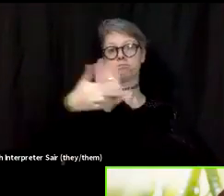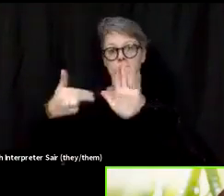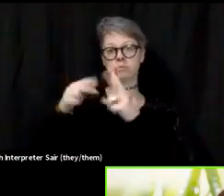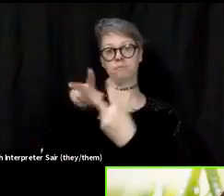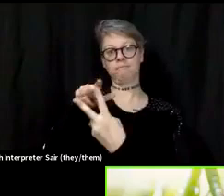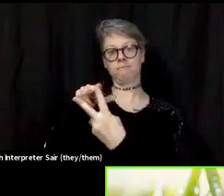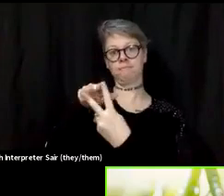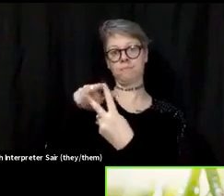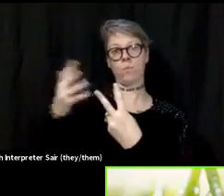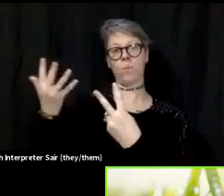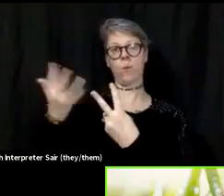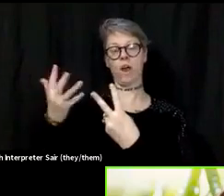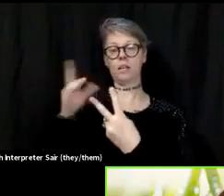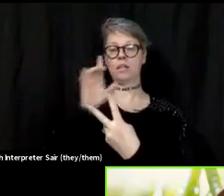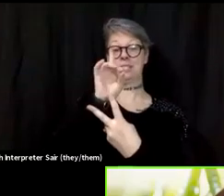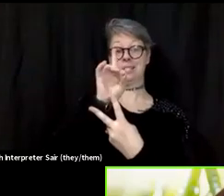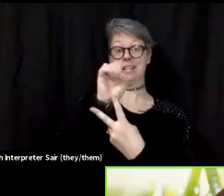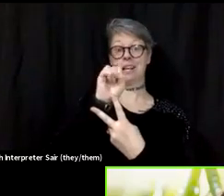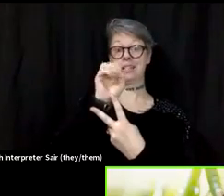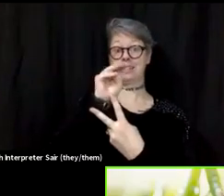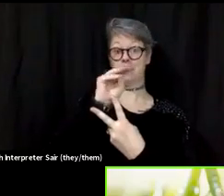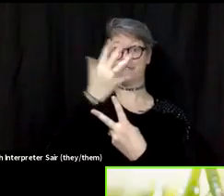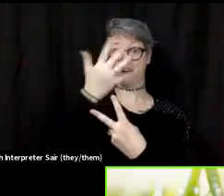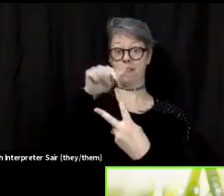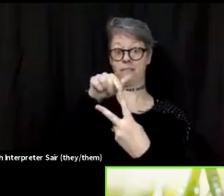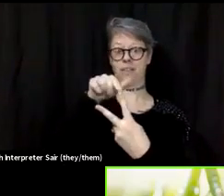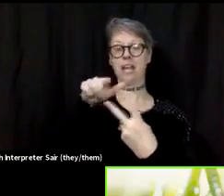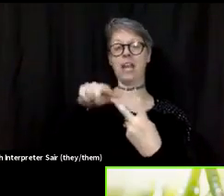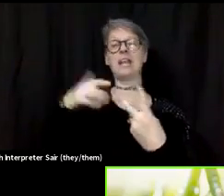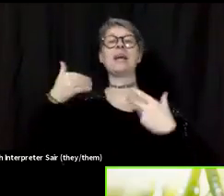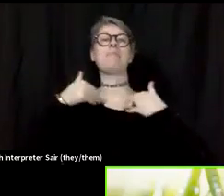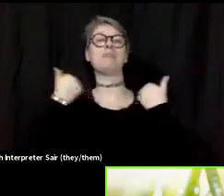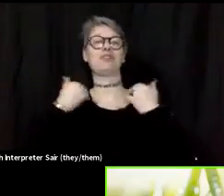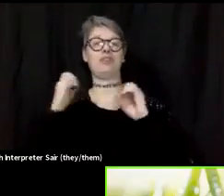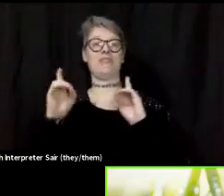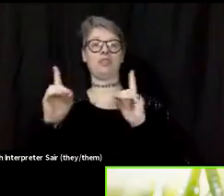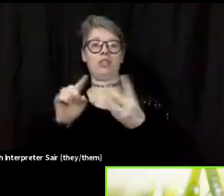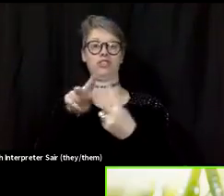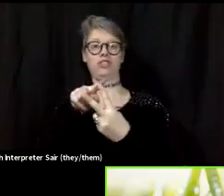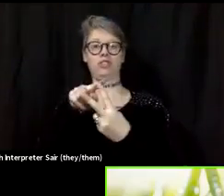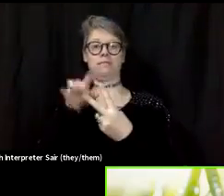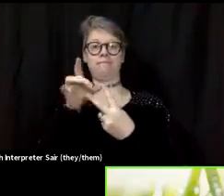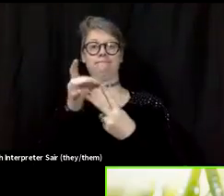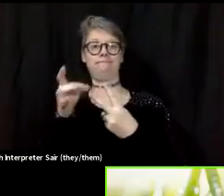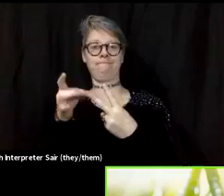ncing a diagnosis NBC ncing a diagnosis NBC are D a diagnosis NBC are the DSM five. as well as well as the ministry as well as the ministry of